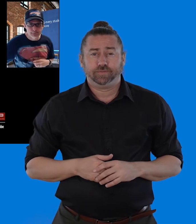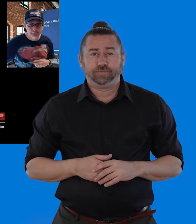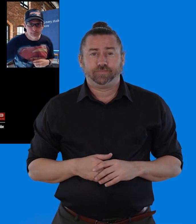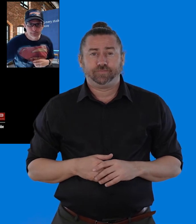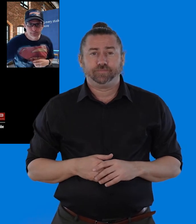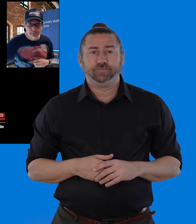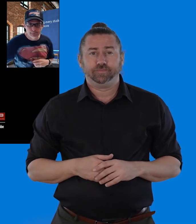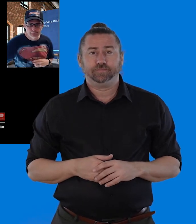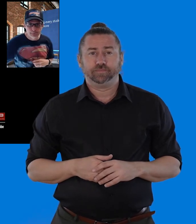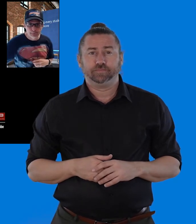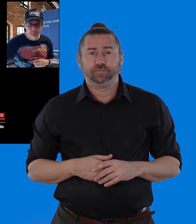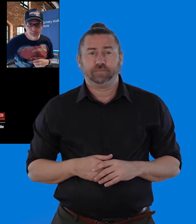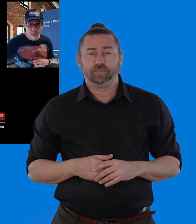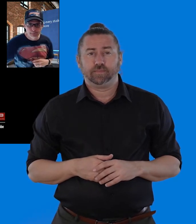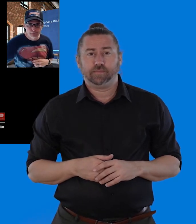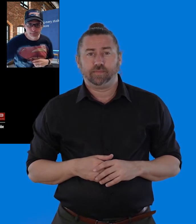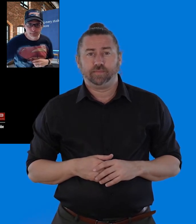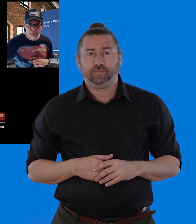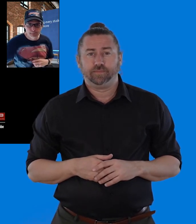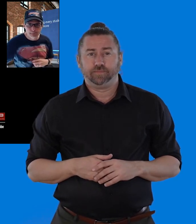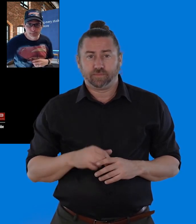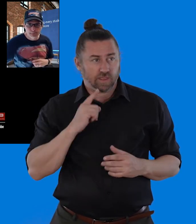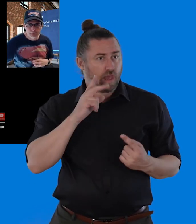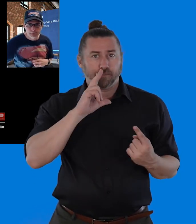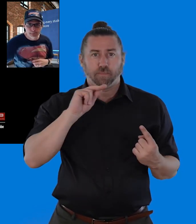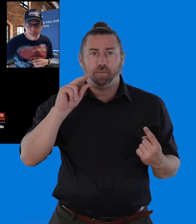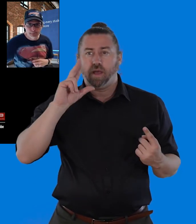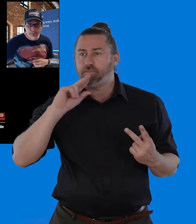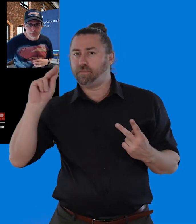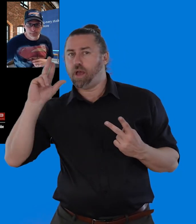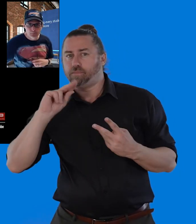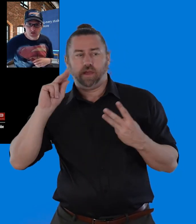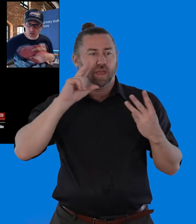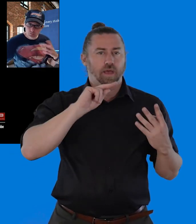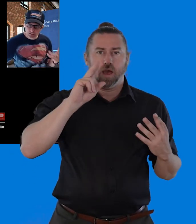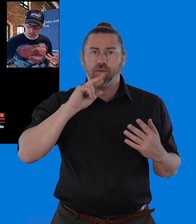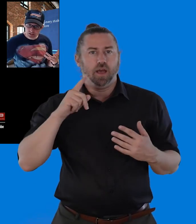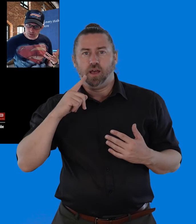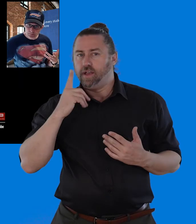Sarah Cynthia Sylvia Stout would not take the garbage out. (VIDEO ENDS). So, it'll read to you.